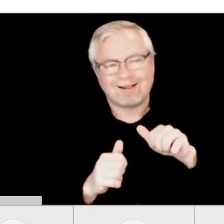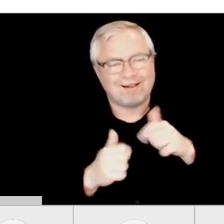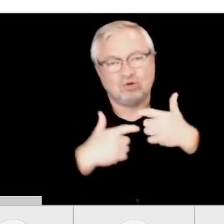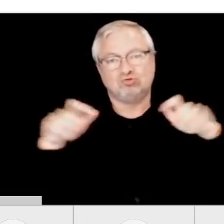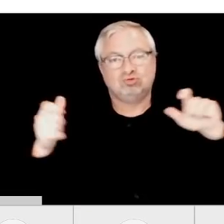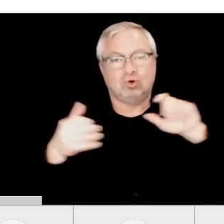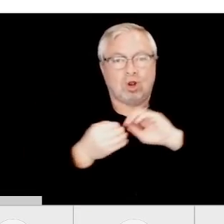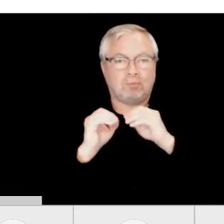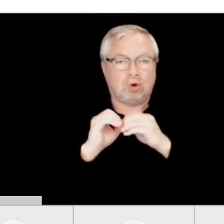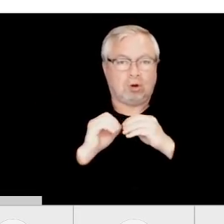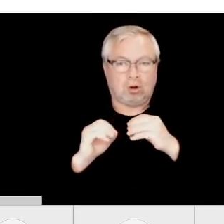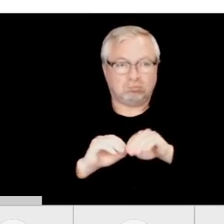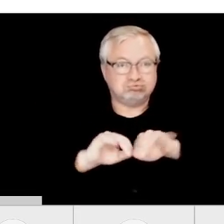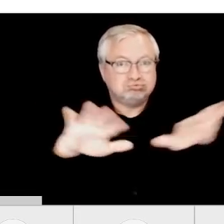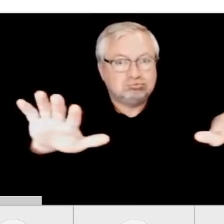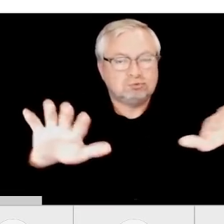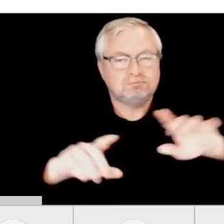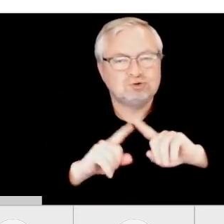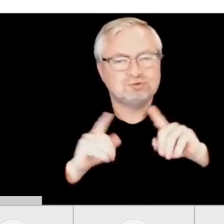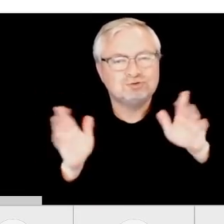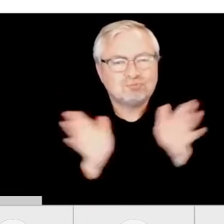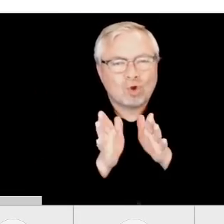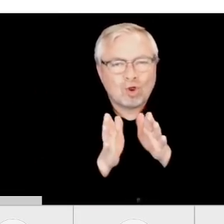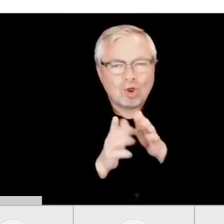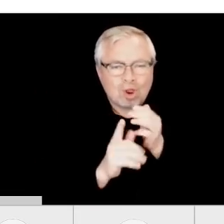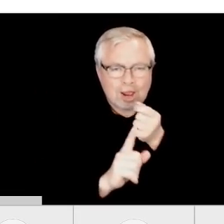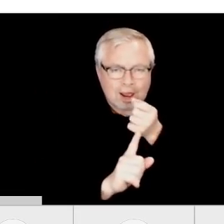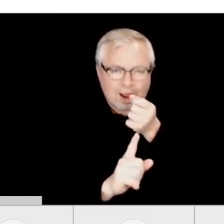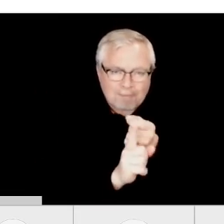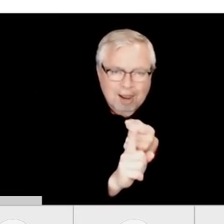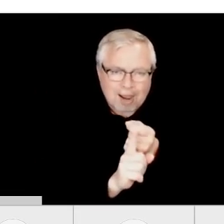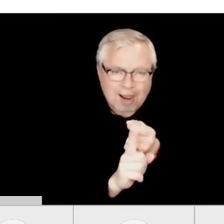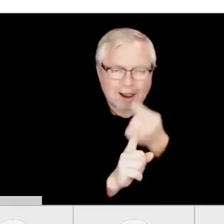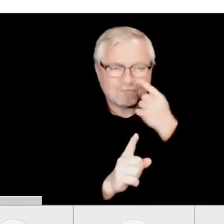and that's something that state leaders I'm sure are taking into consideration.